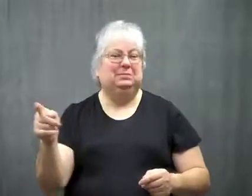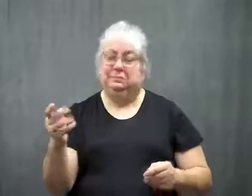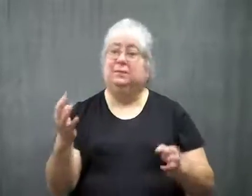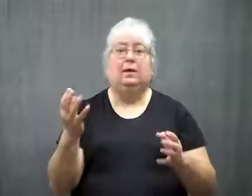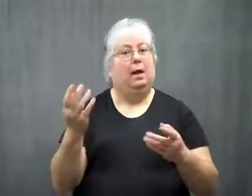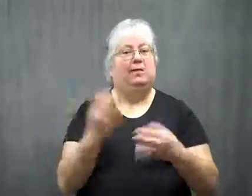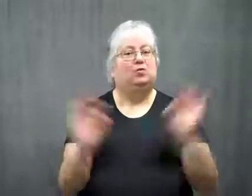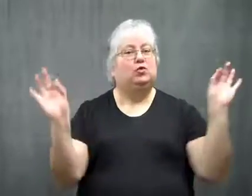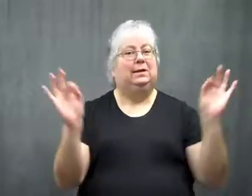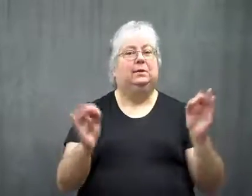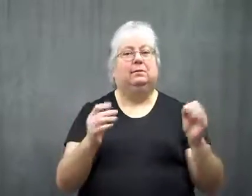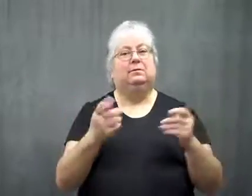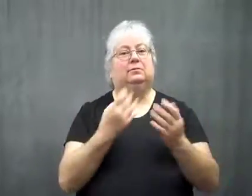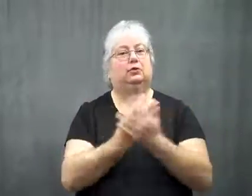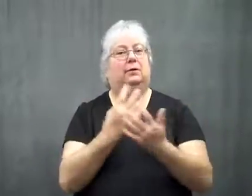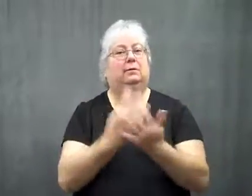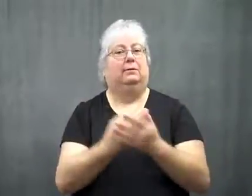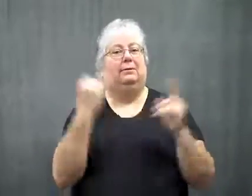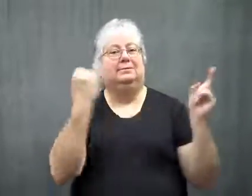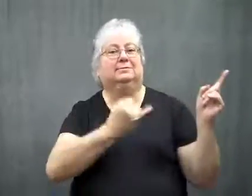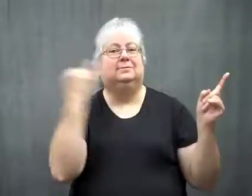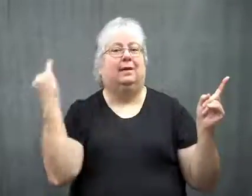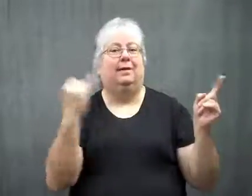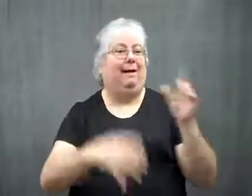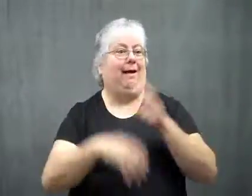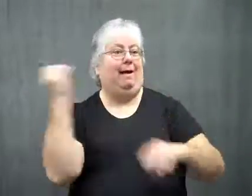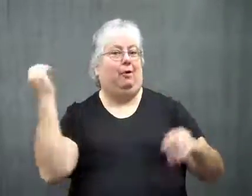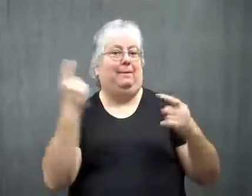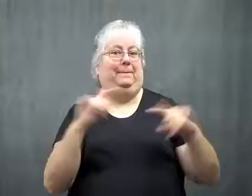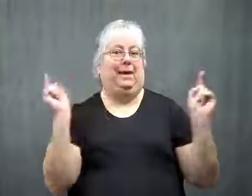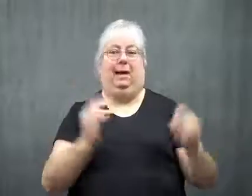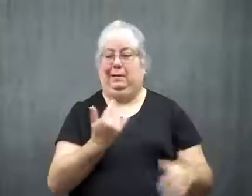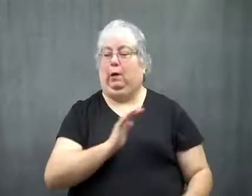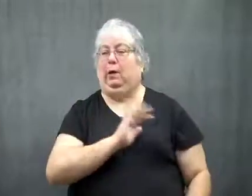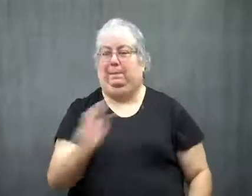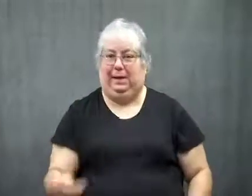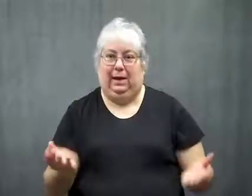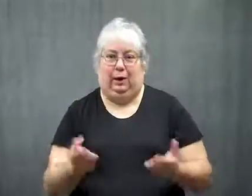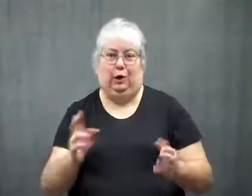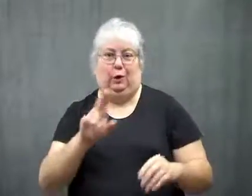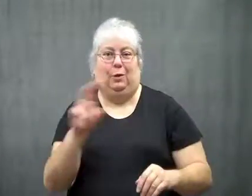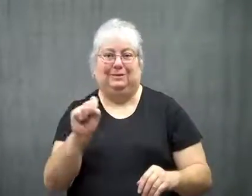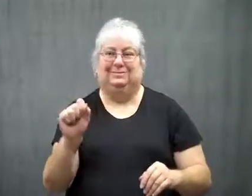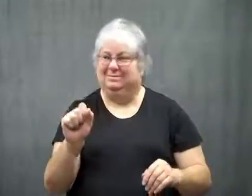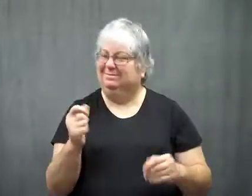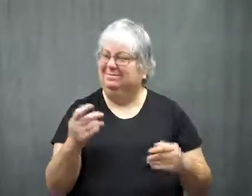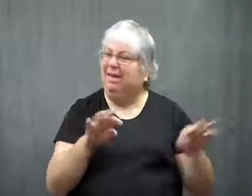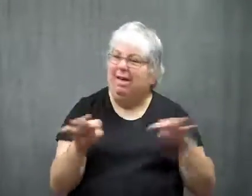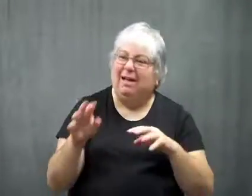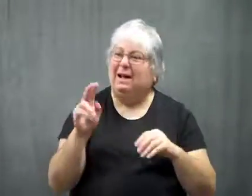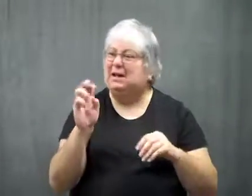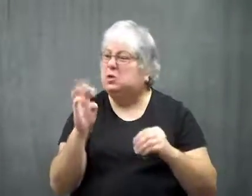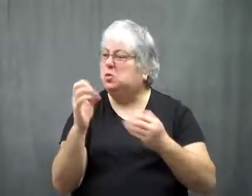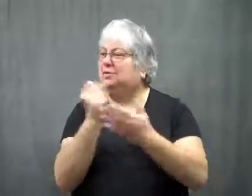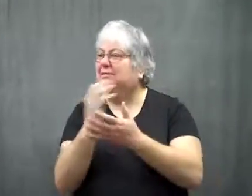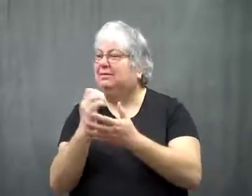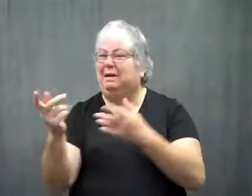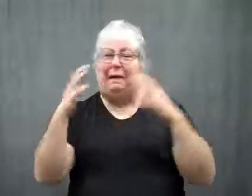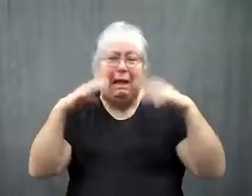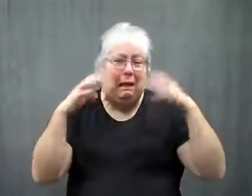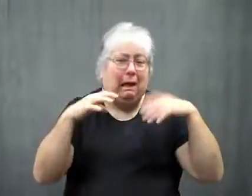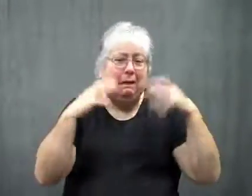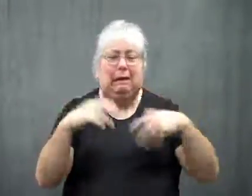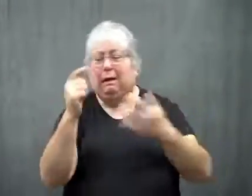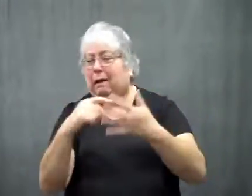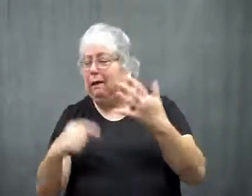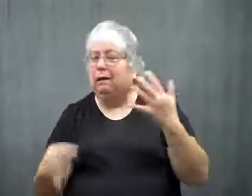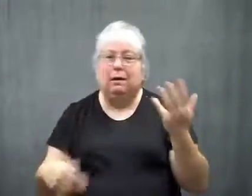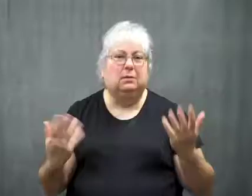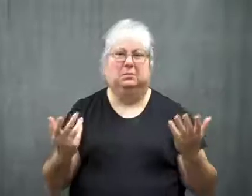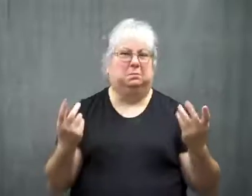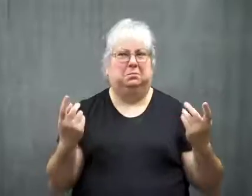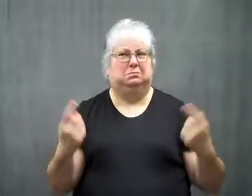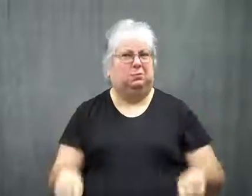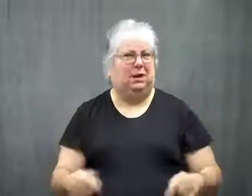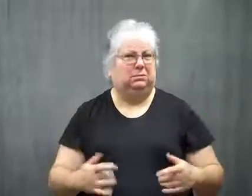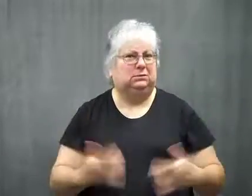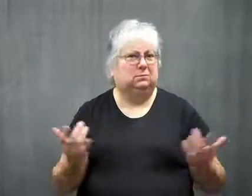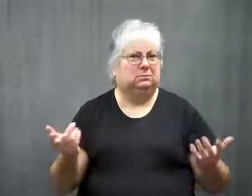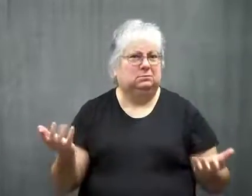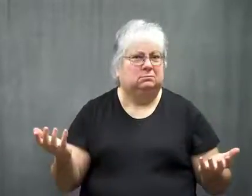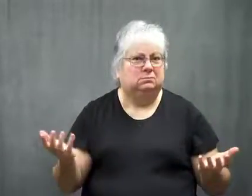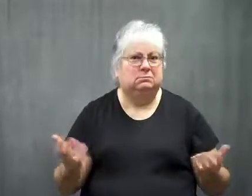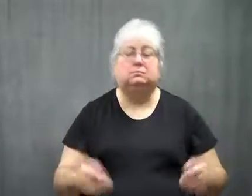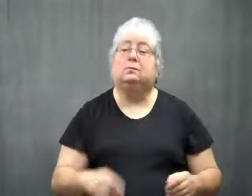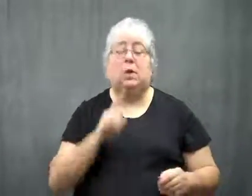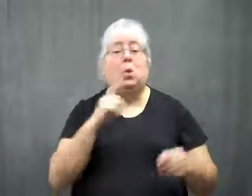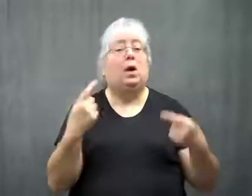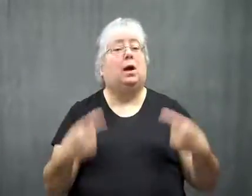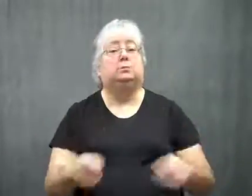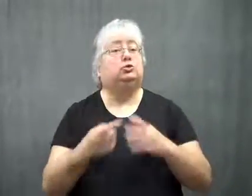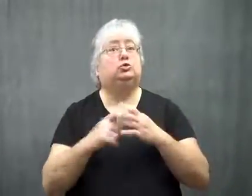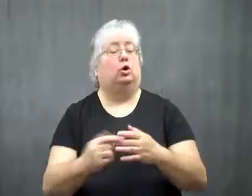She was freed from prison in Italy and returned to the U.S.